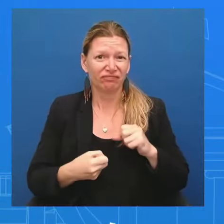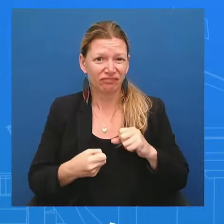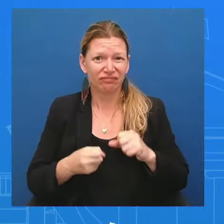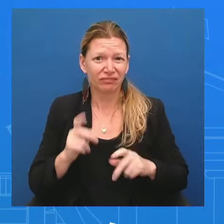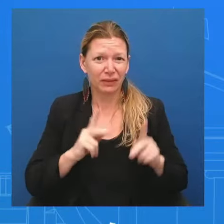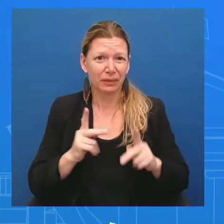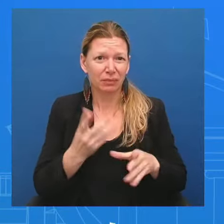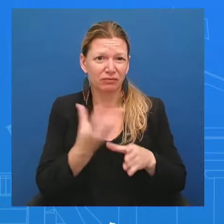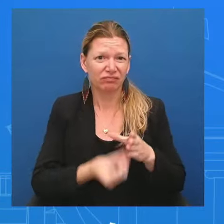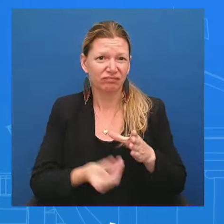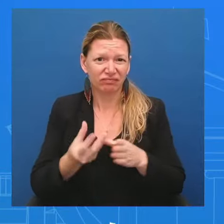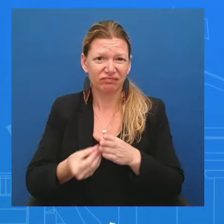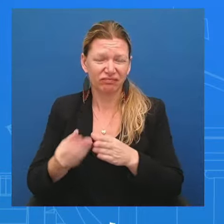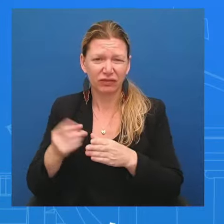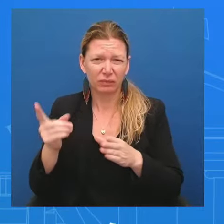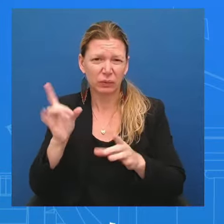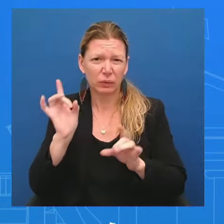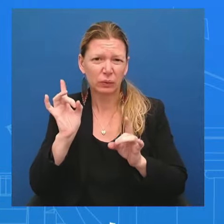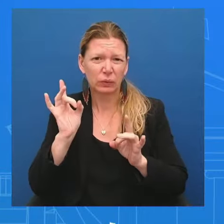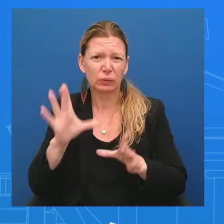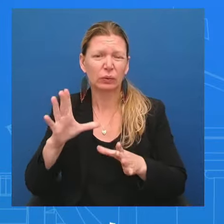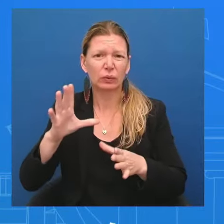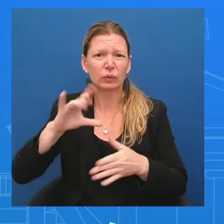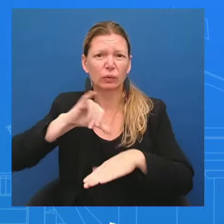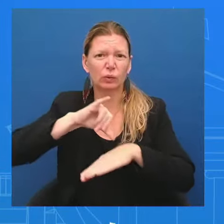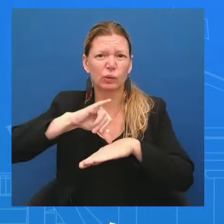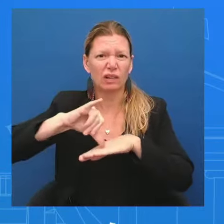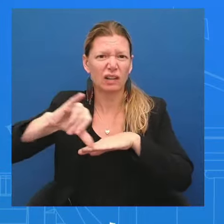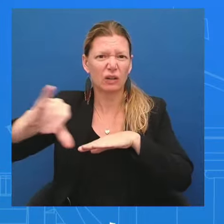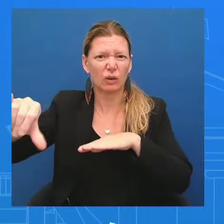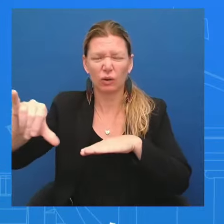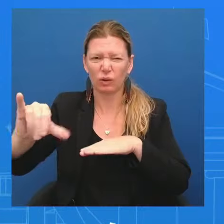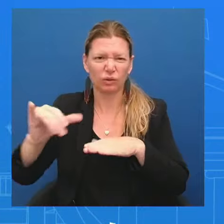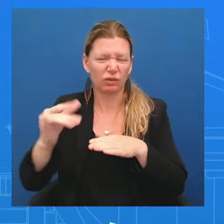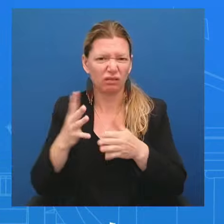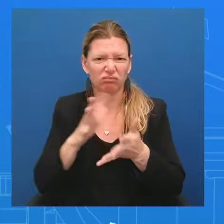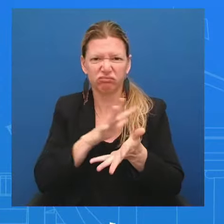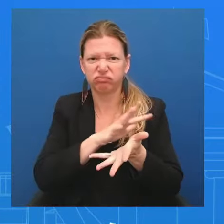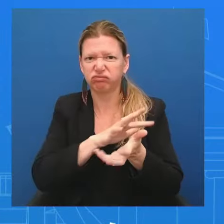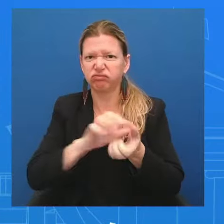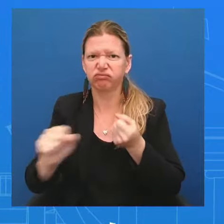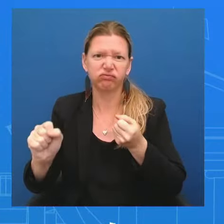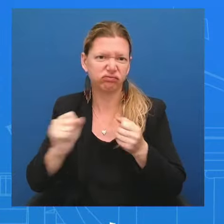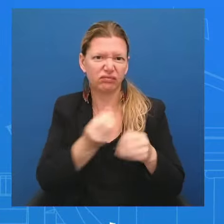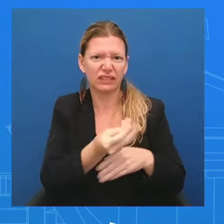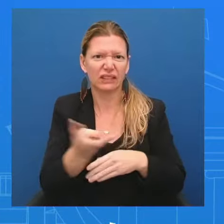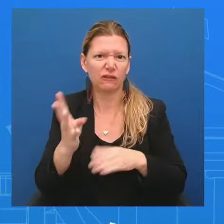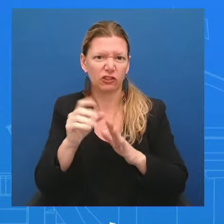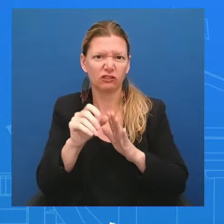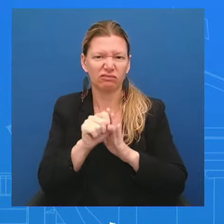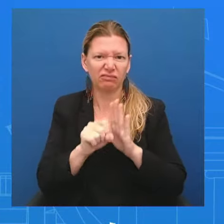that ripped through several states across Southern Plains. Our prayers are with the families that lost loved ones.